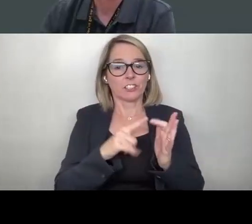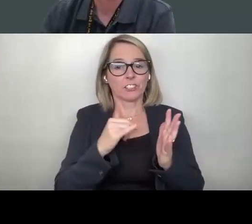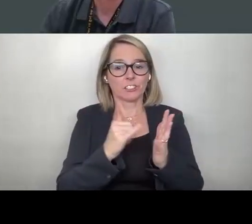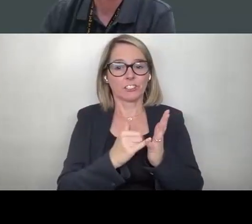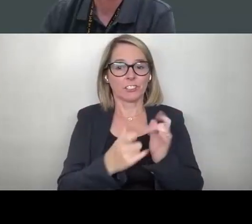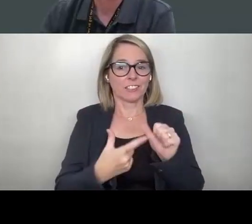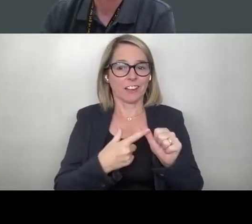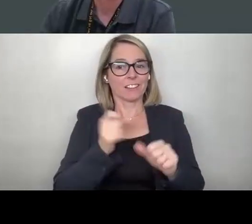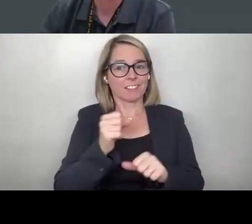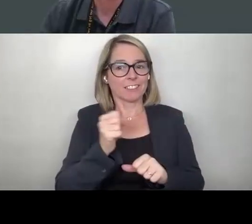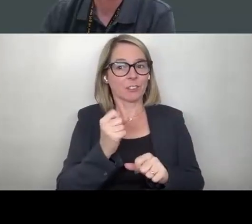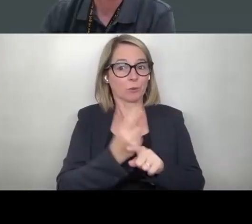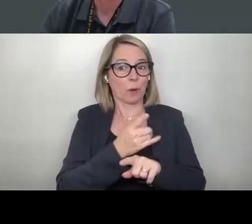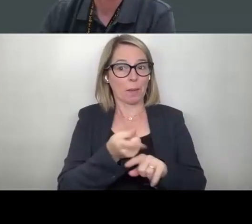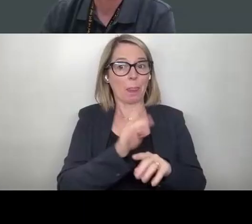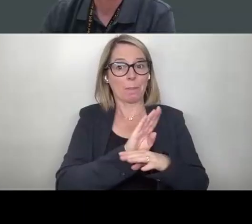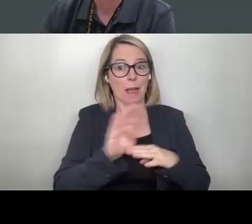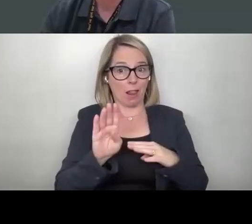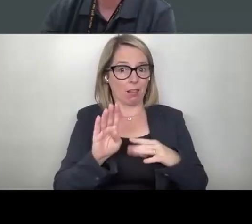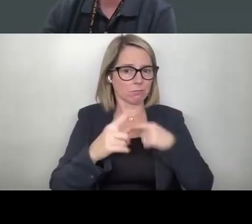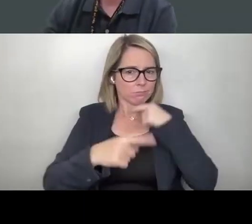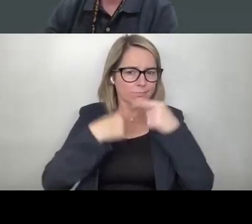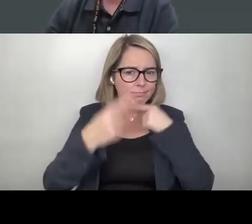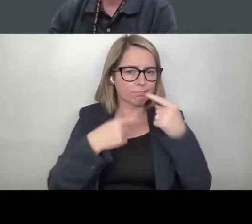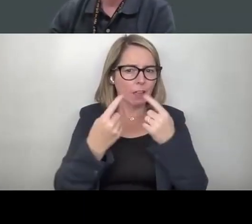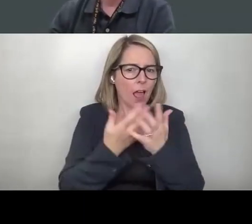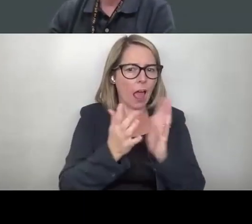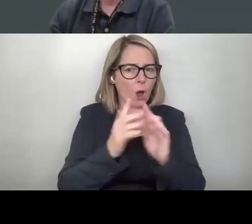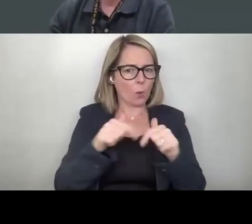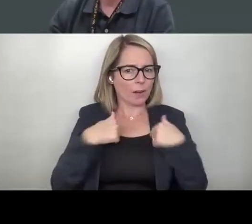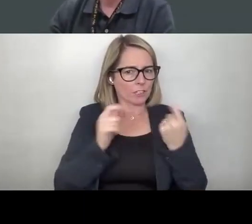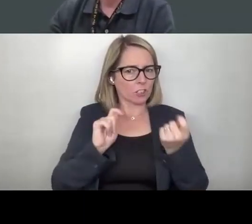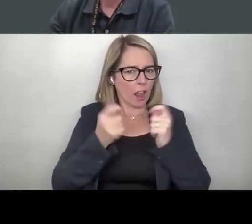that the panel are referring to today, and I think that's probably what those of us do on